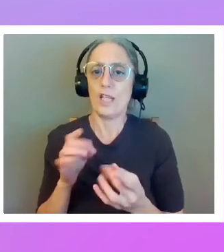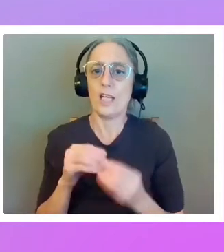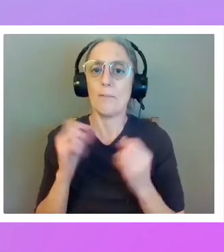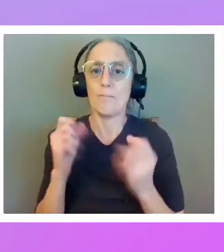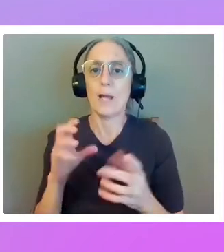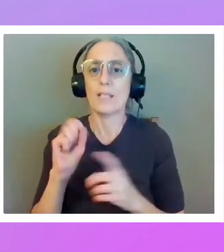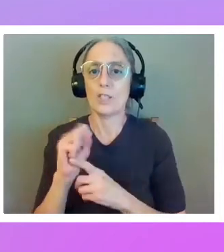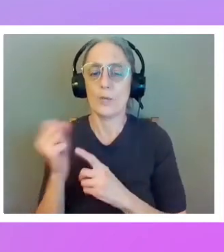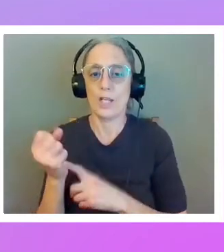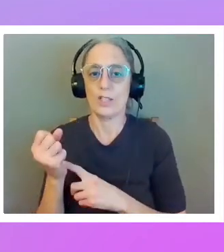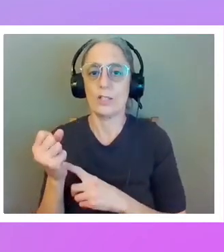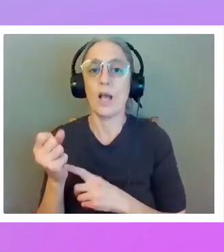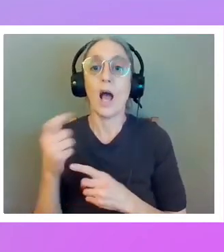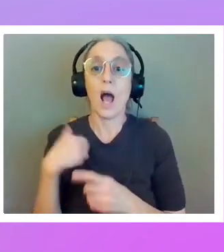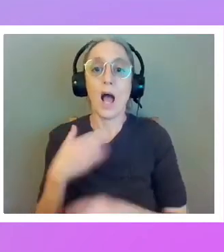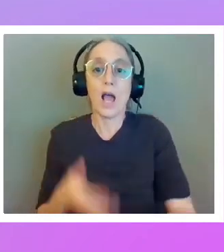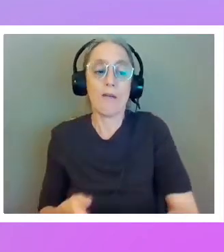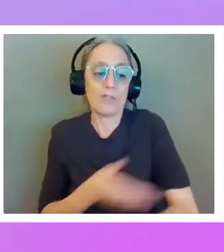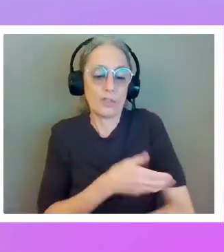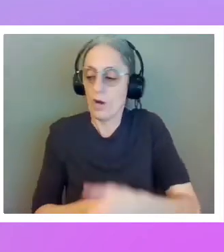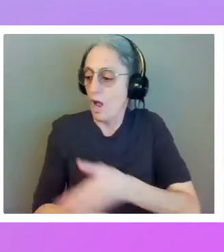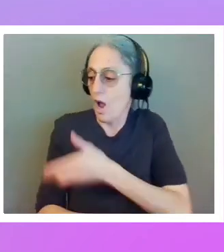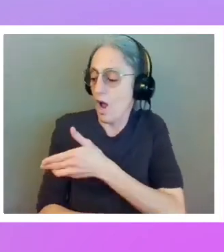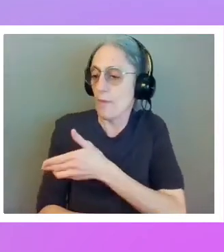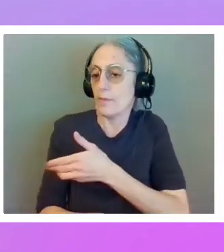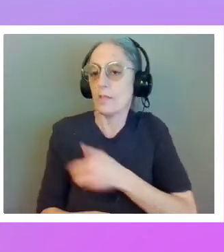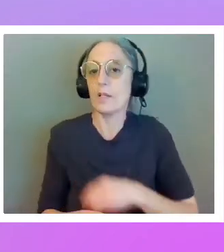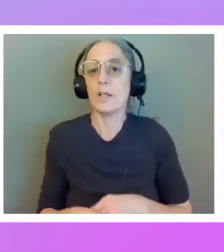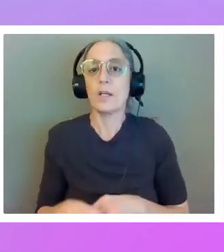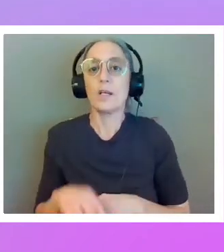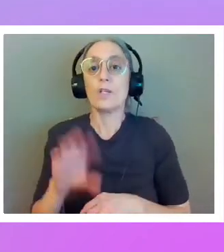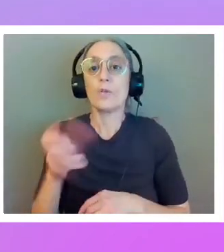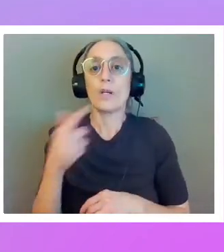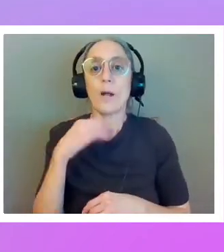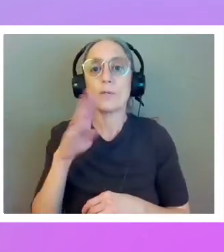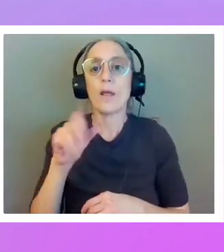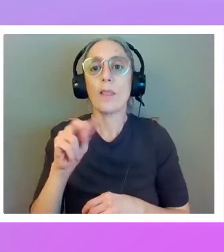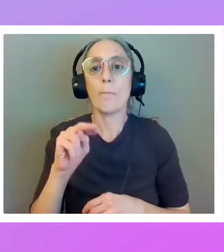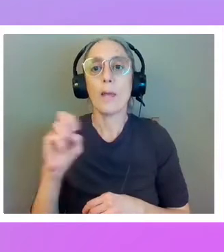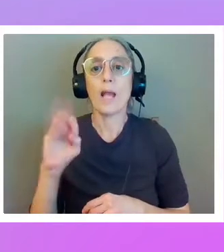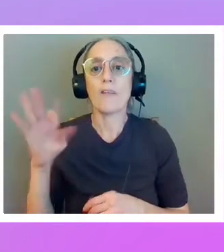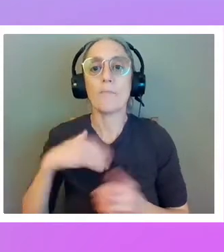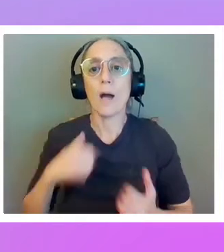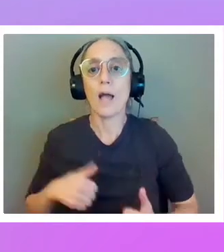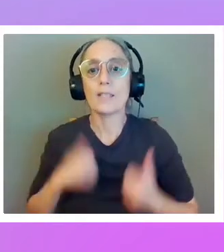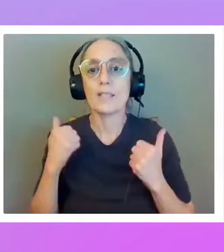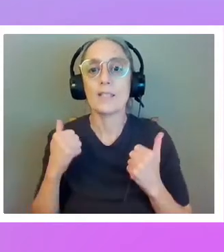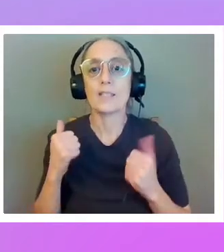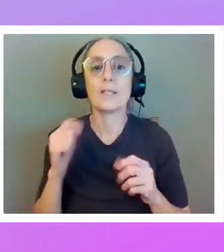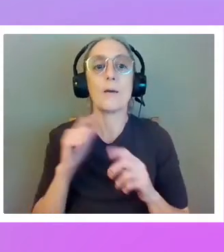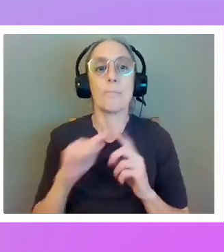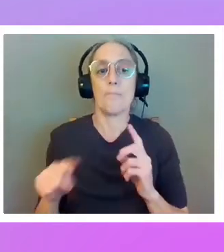I have short arms and door norms are the bane of my existence. However, doors with leavers allow me